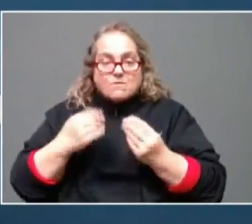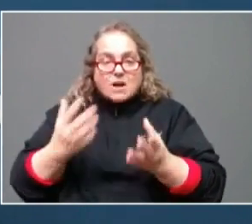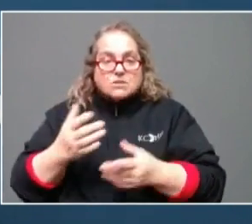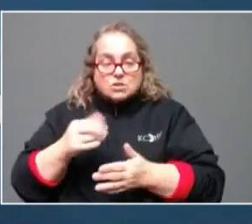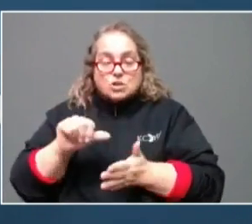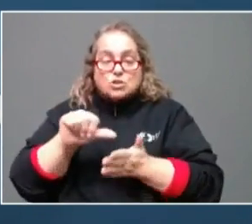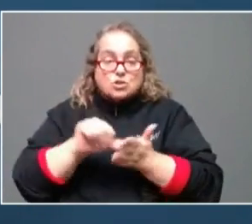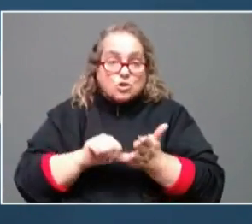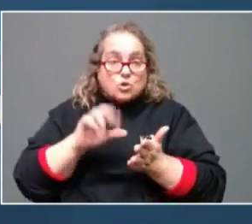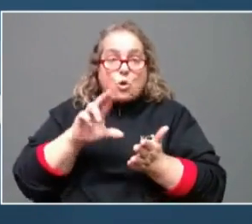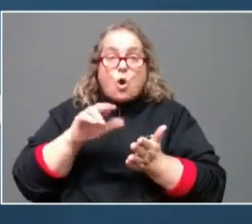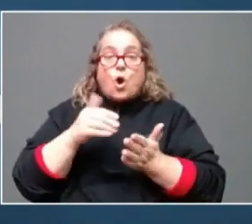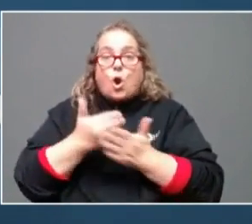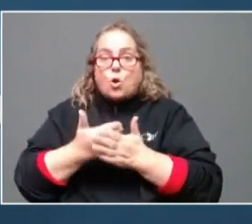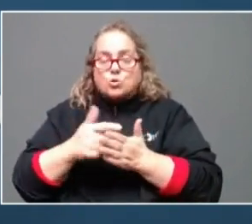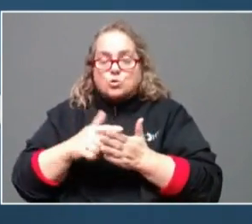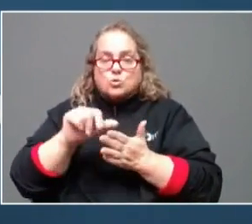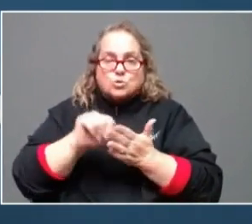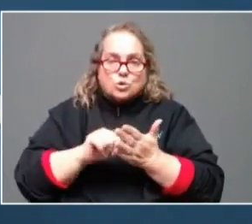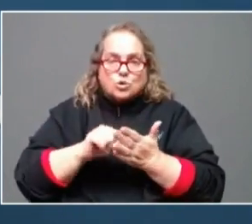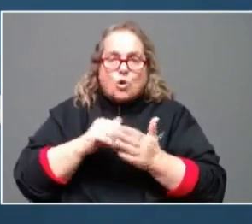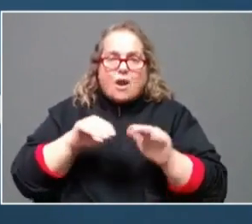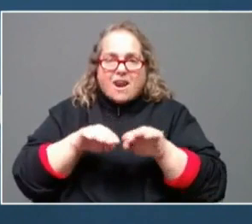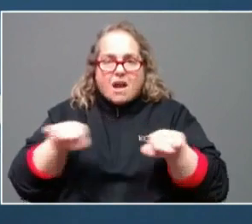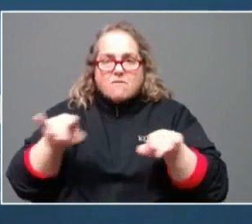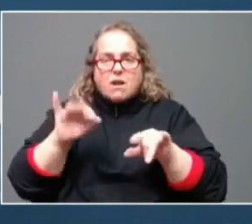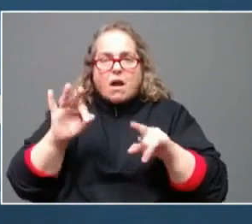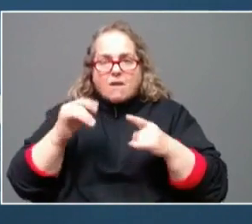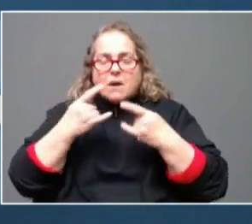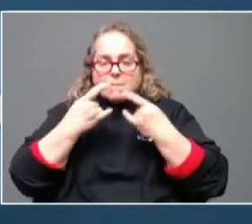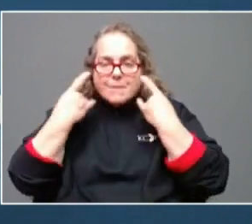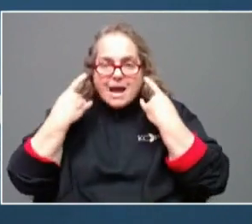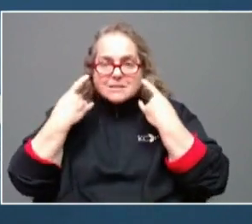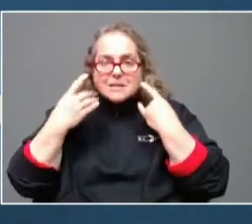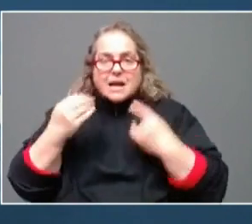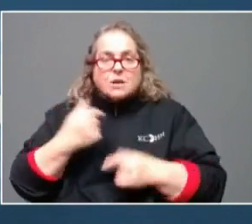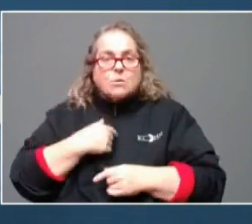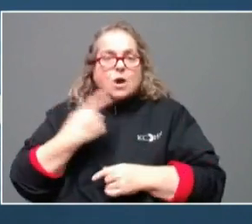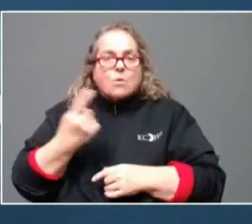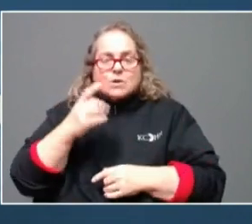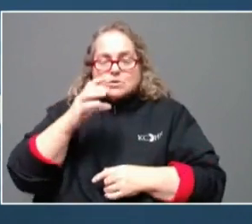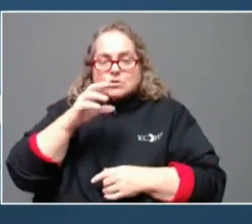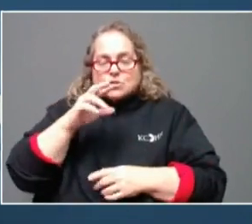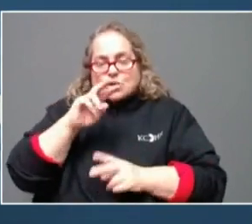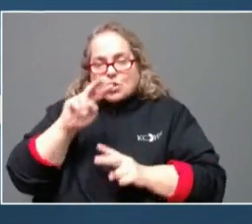level masks. And and we're always looking for that next way that we can